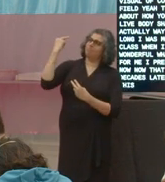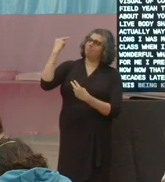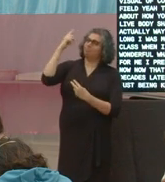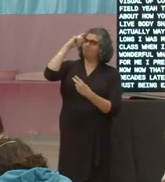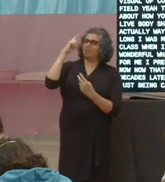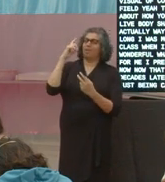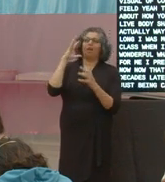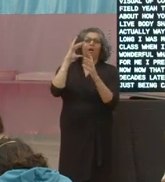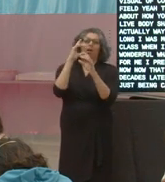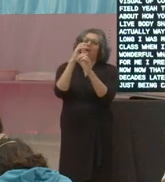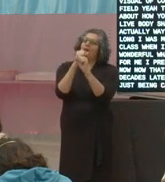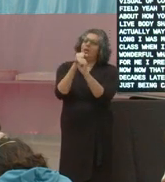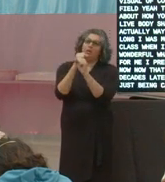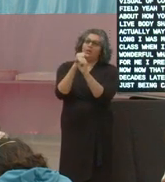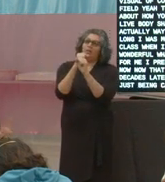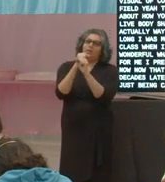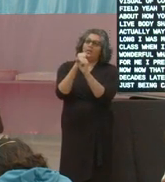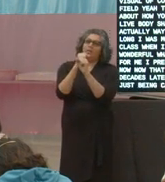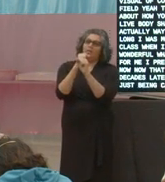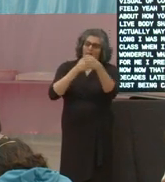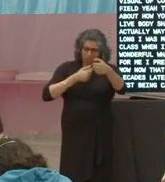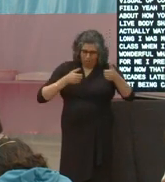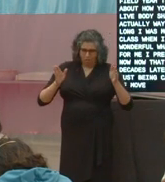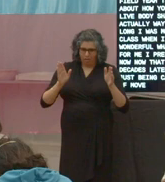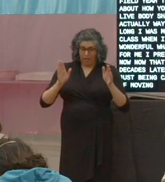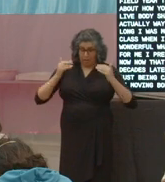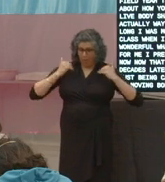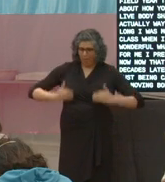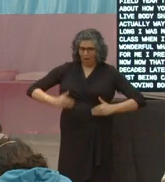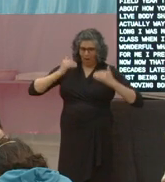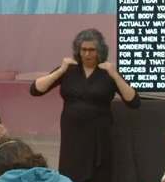not necessarily seeing myself in that role. You know, maybe that